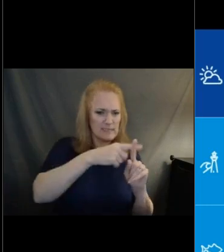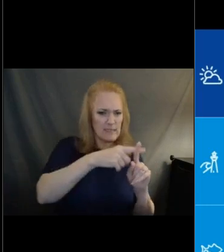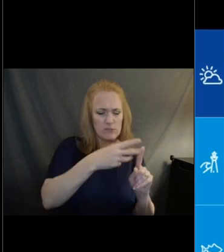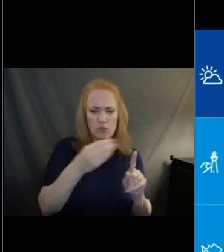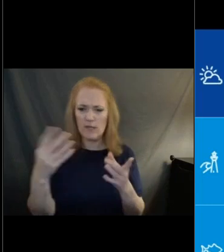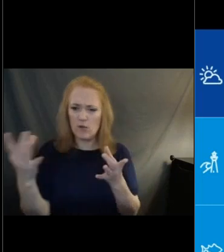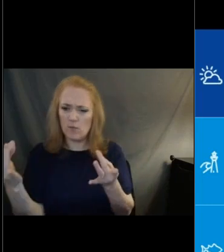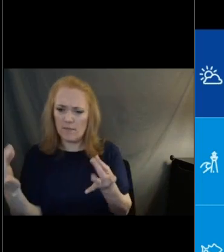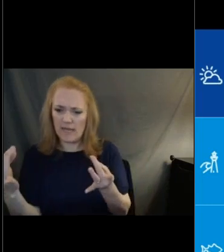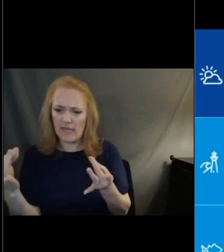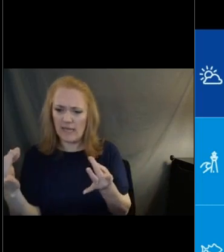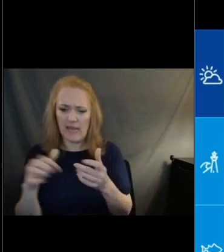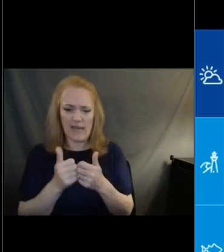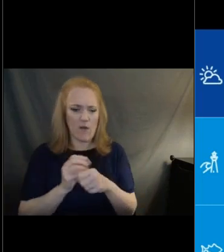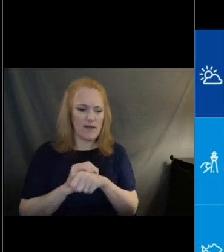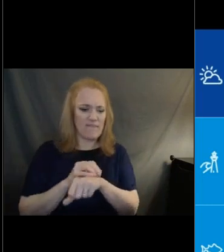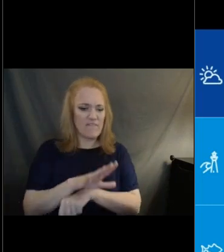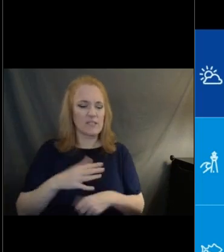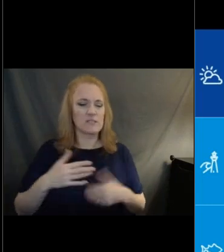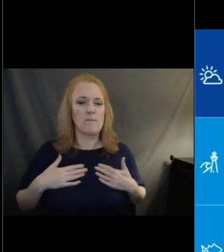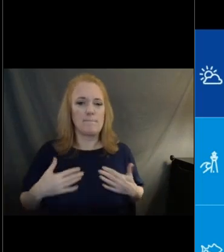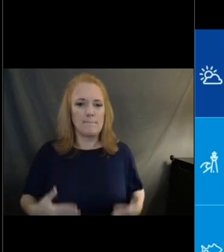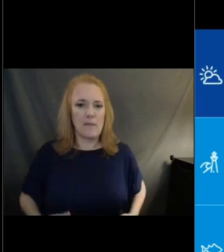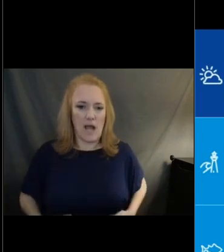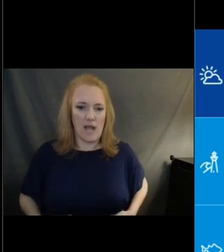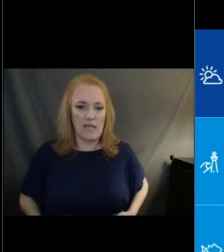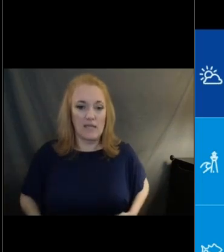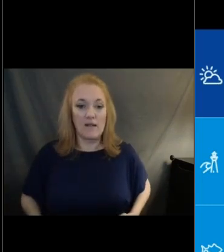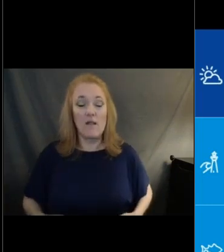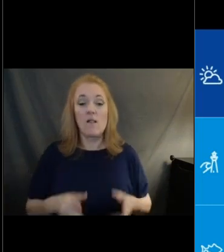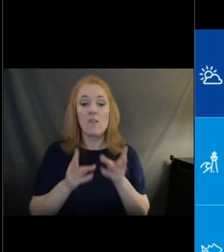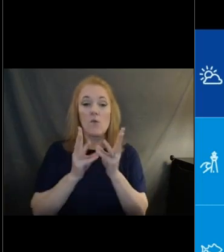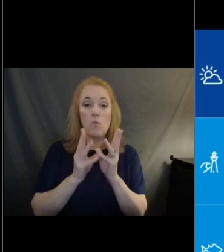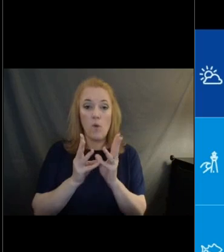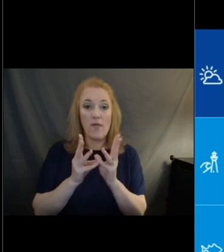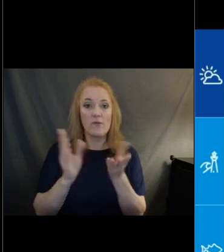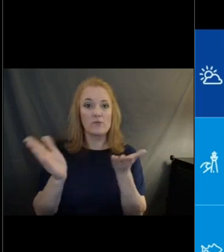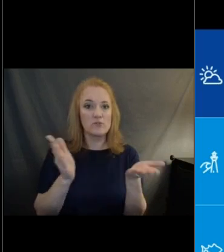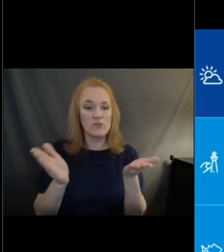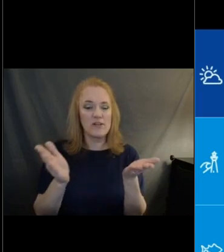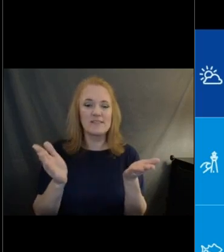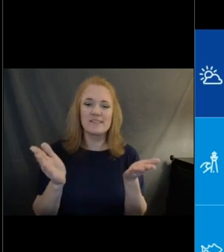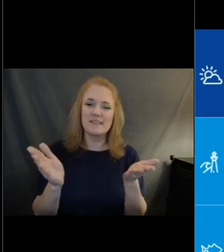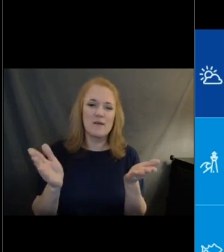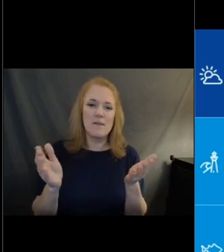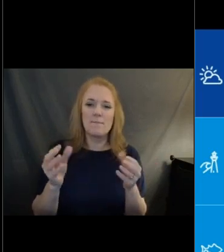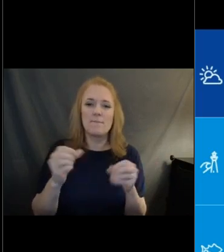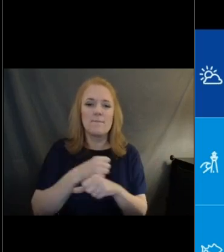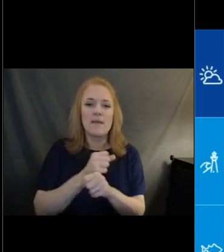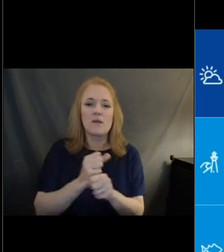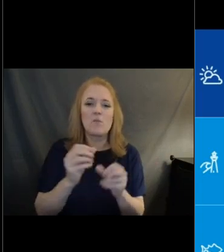effects on the the human body. The Weather Service simplified Steadman's equations in the late 70s,